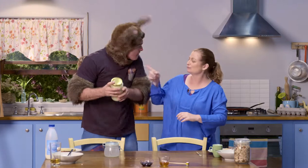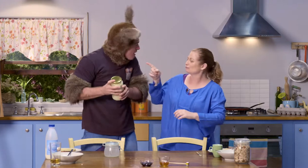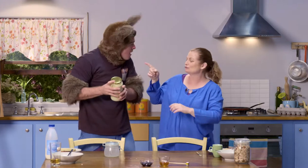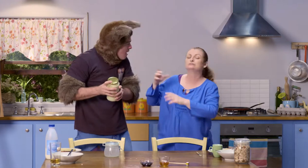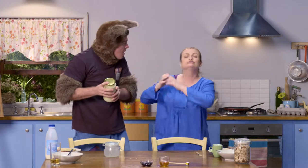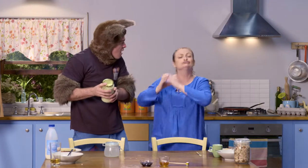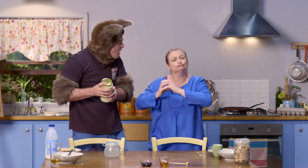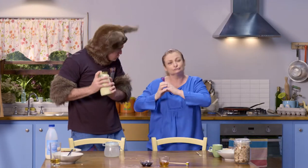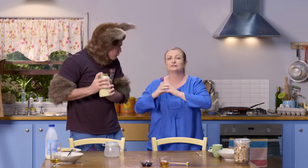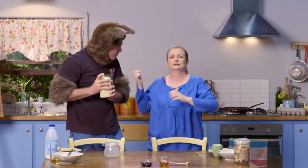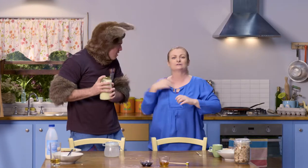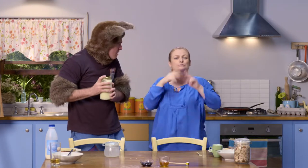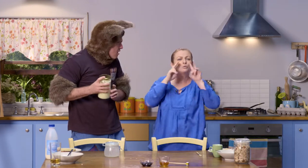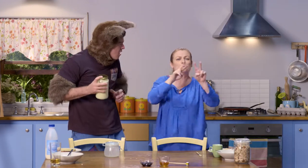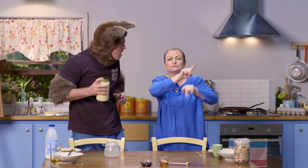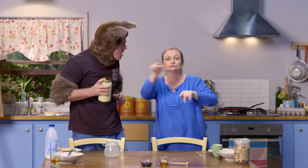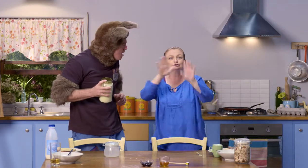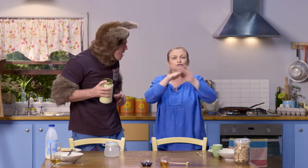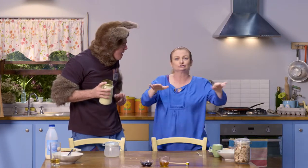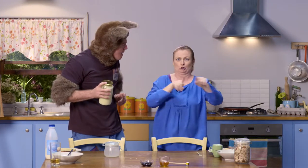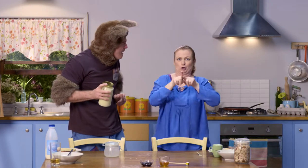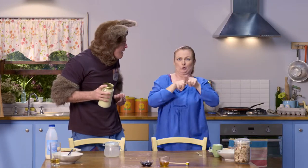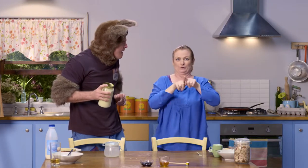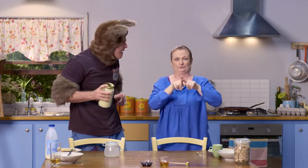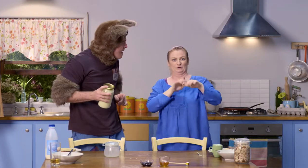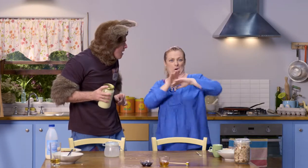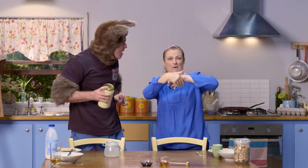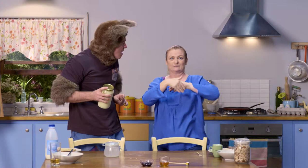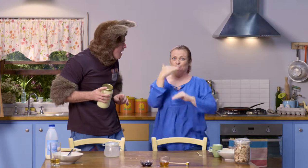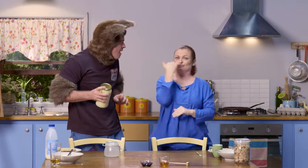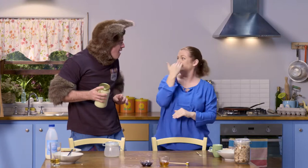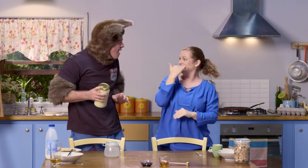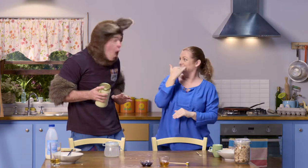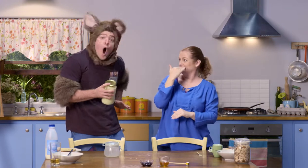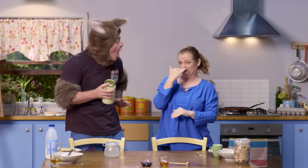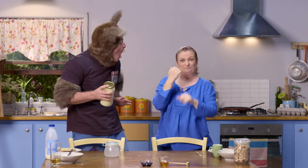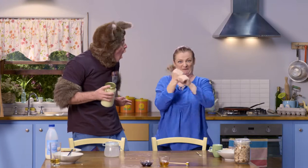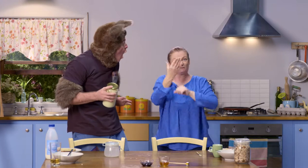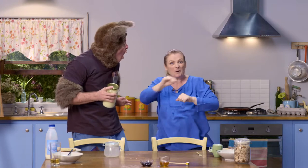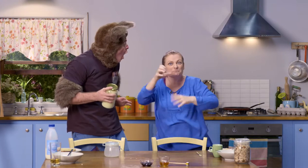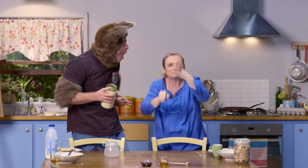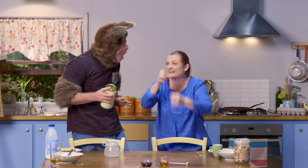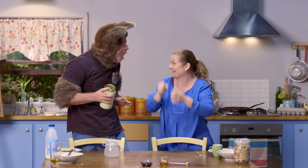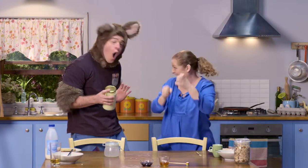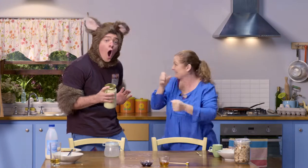While you're shaking that, why don't we watch children learning about cheese and how that also comes from milk.